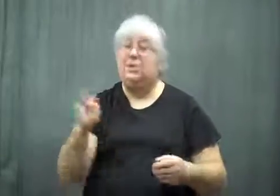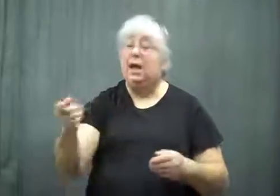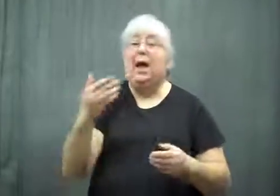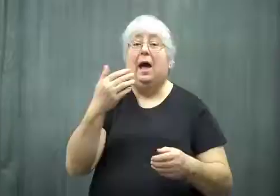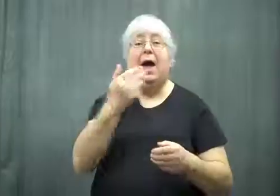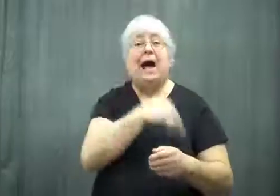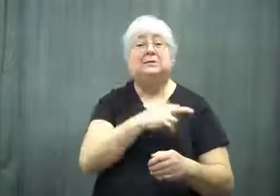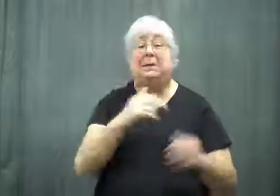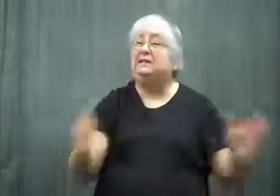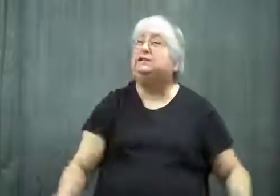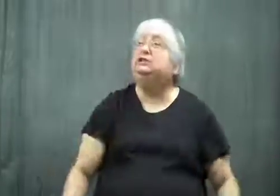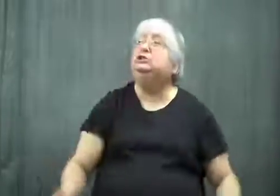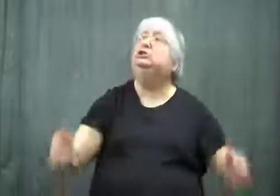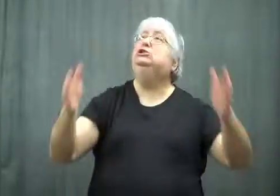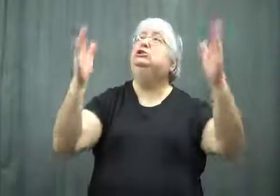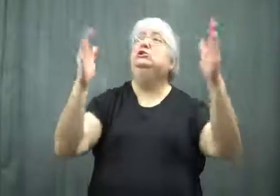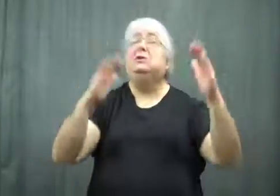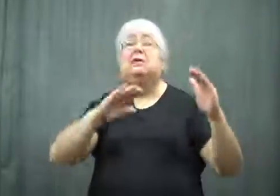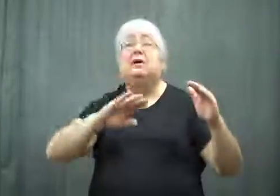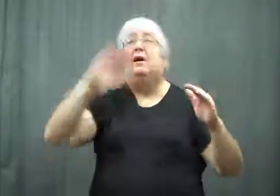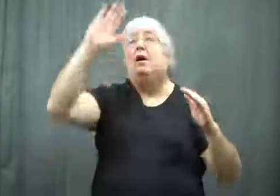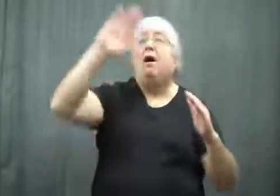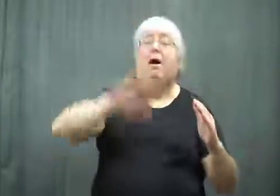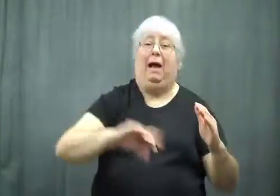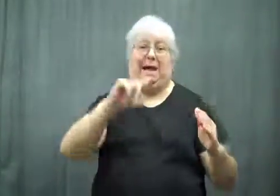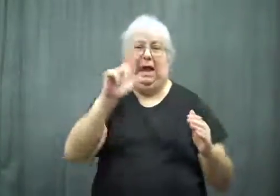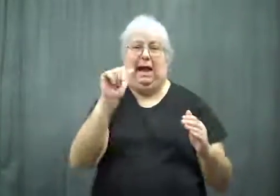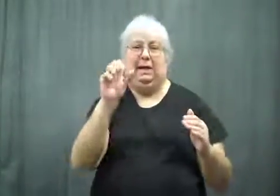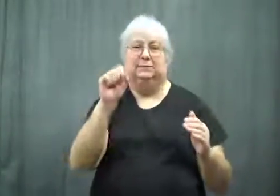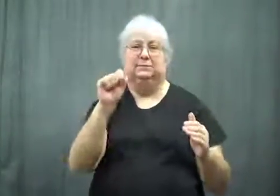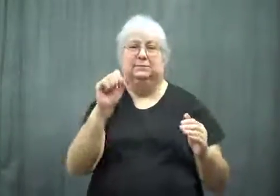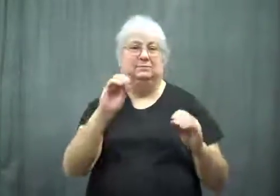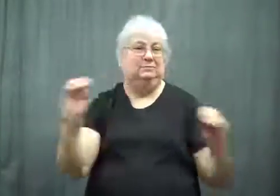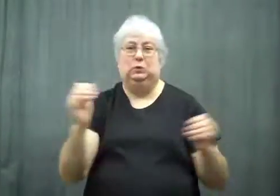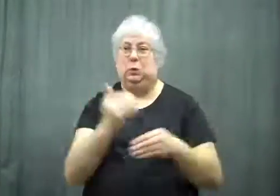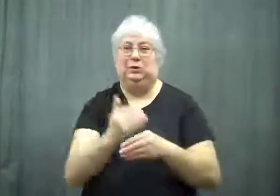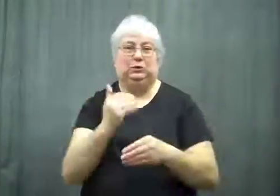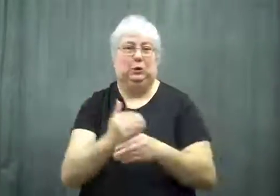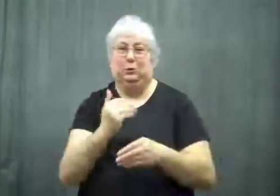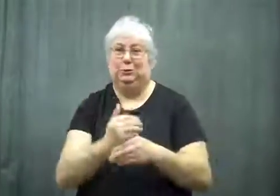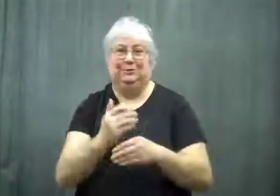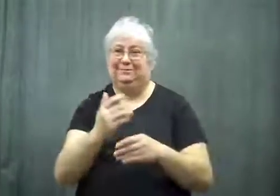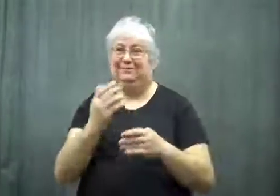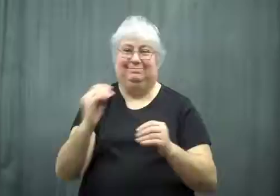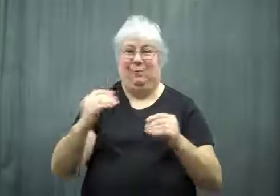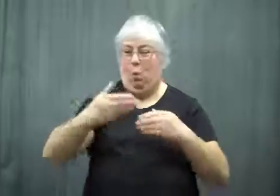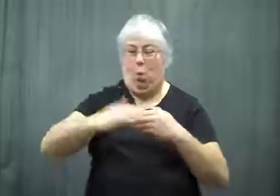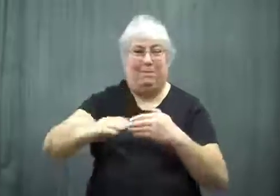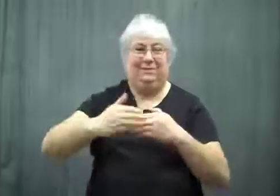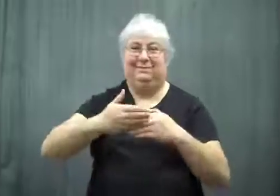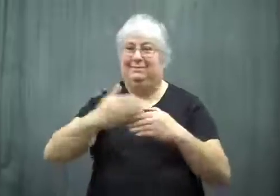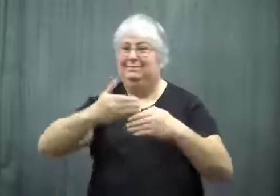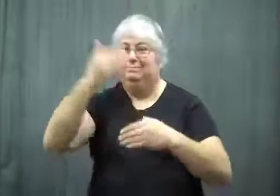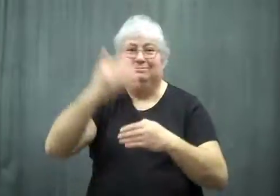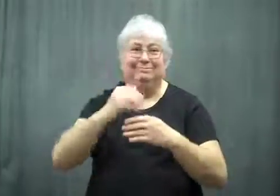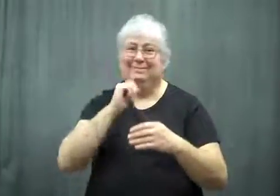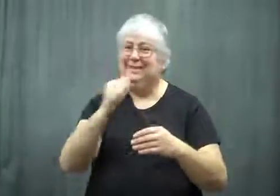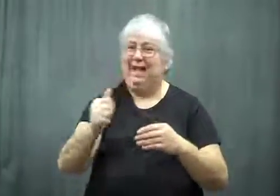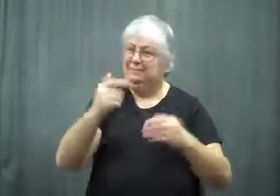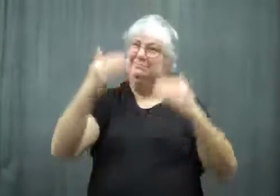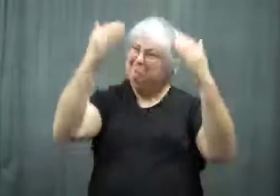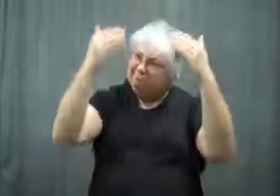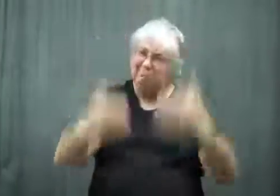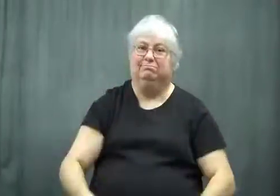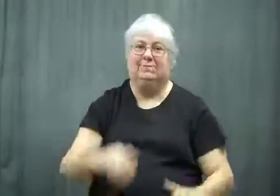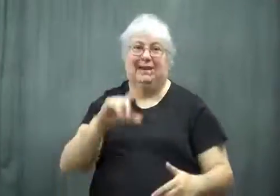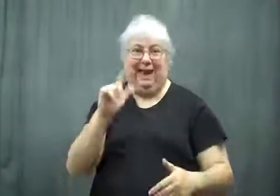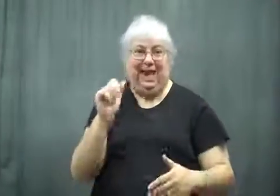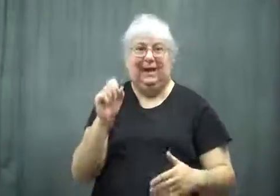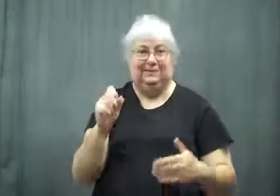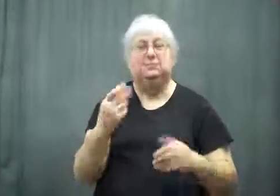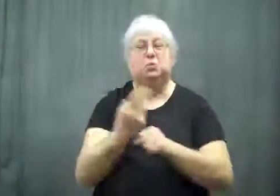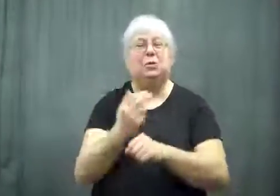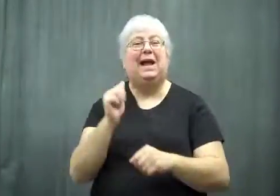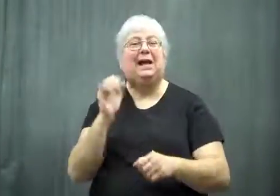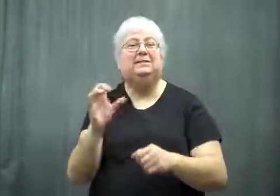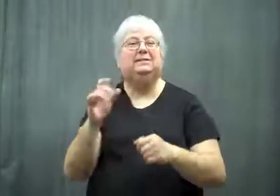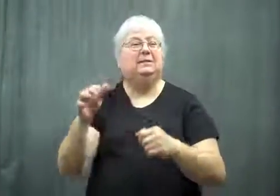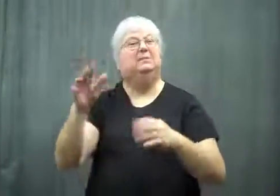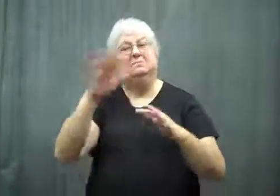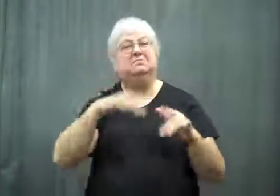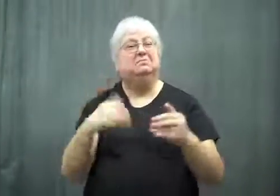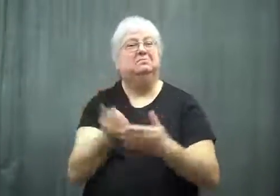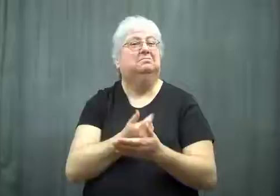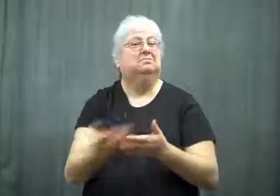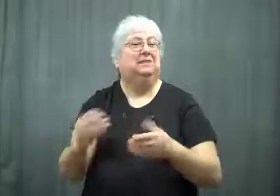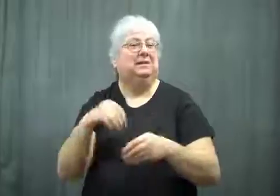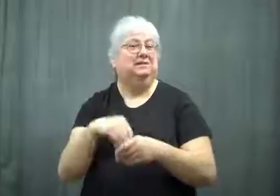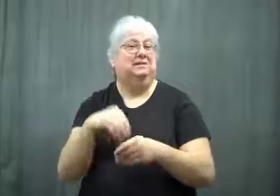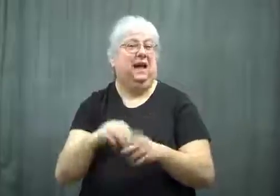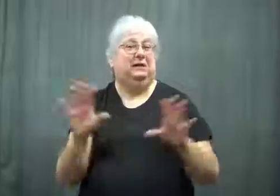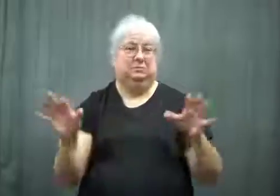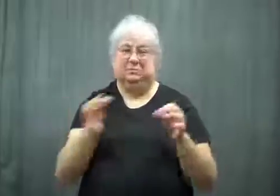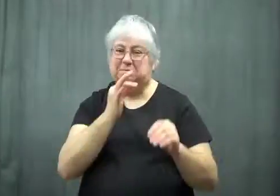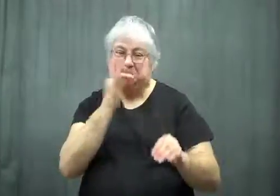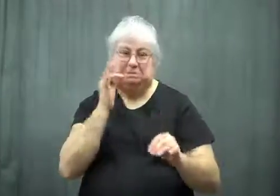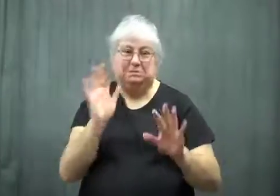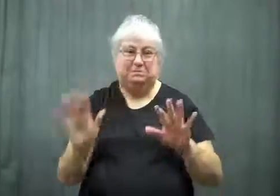The hospital has a glass facade, and no windows that can be opened.